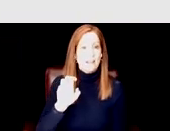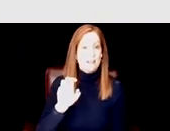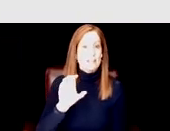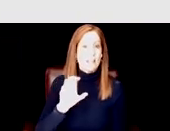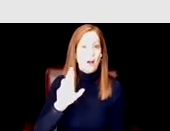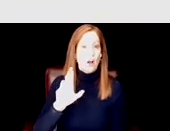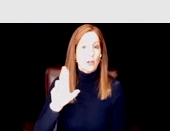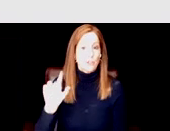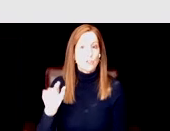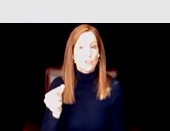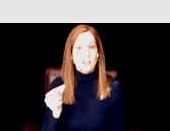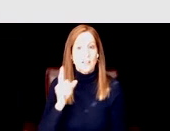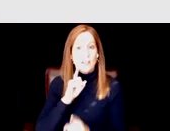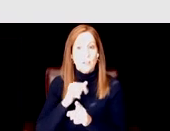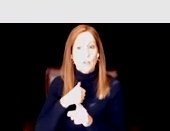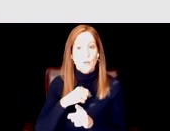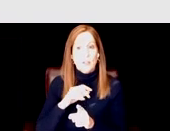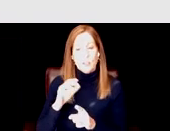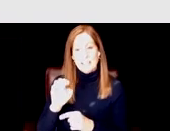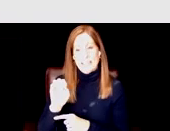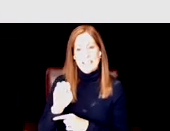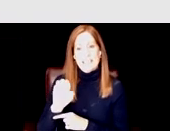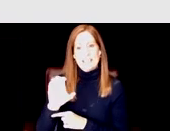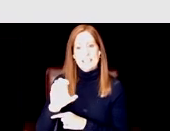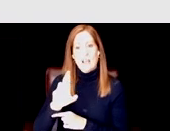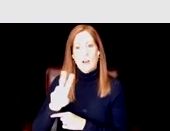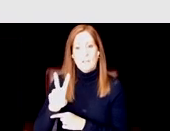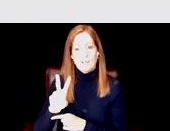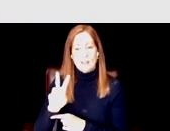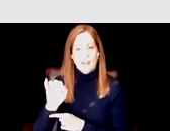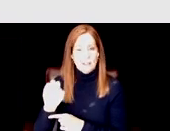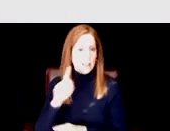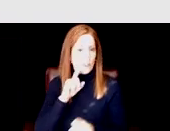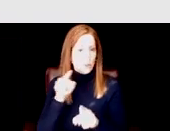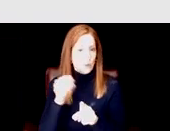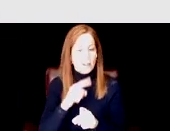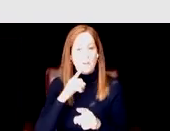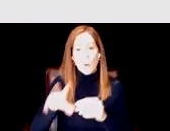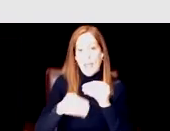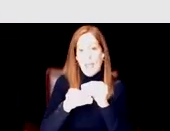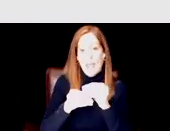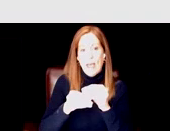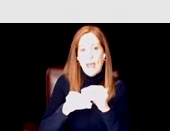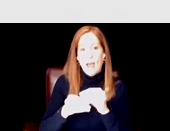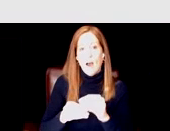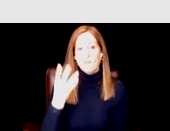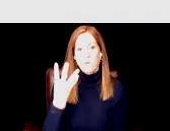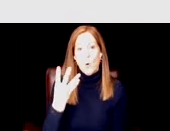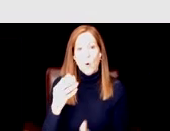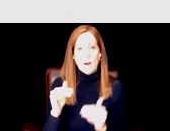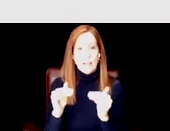the search field to the right in the visual display. So you add the for equals "miniCrvNbrId,"